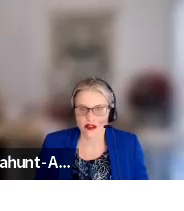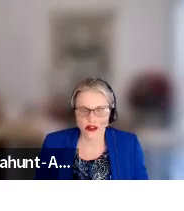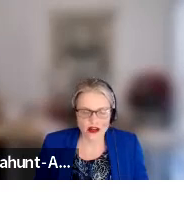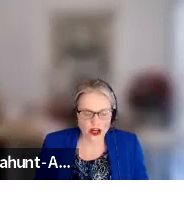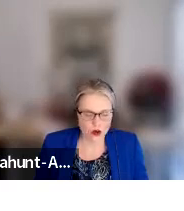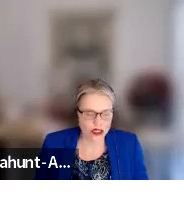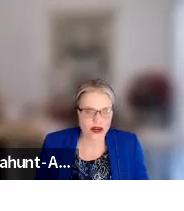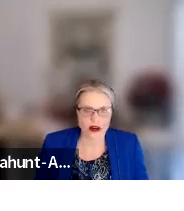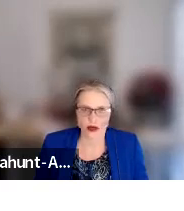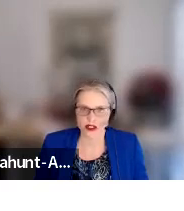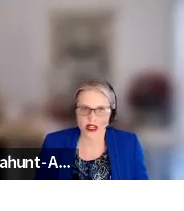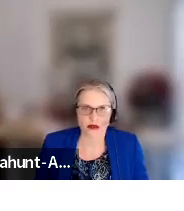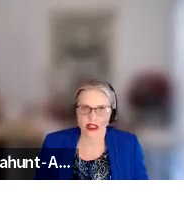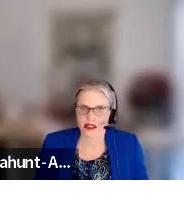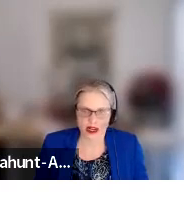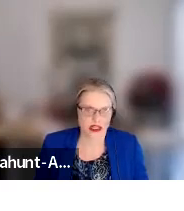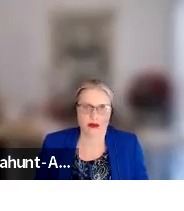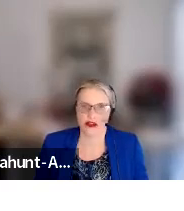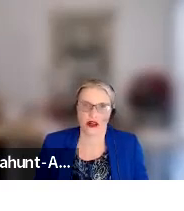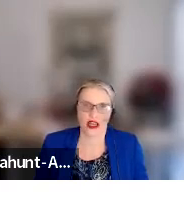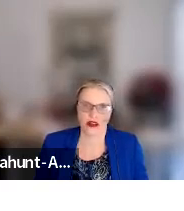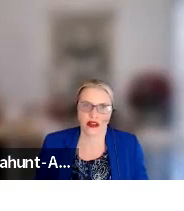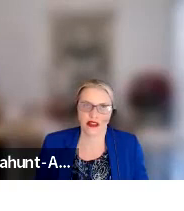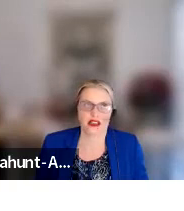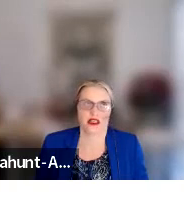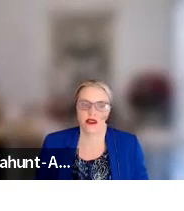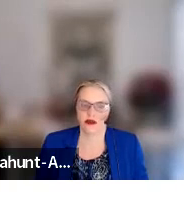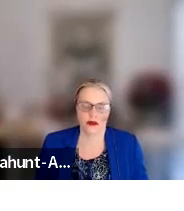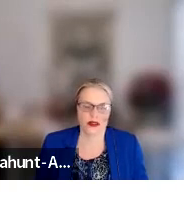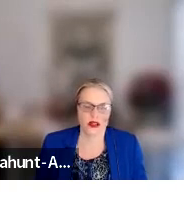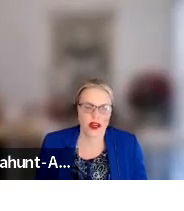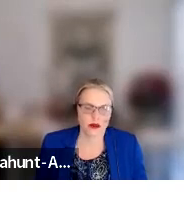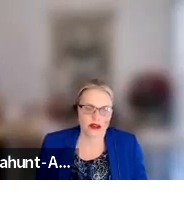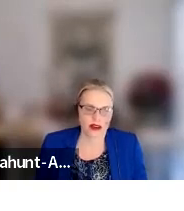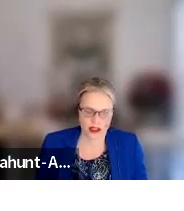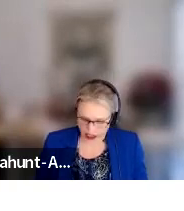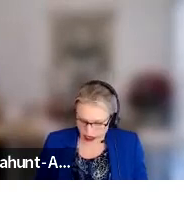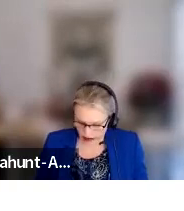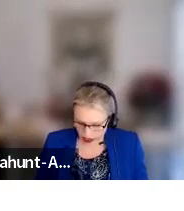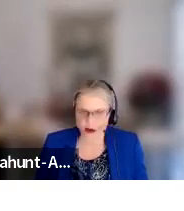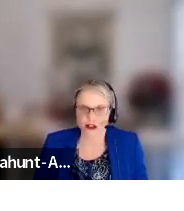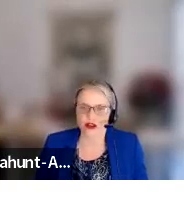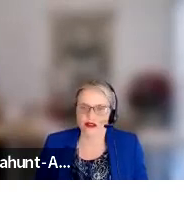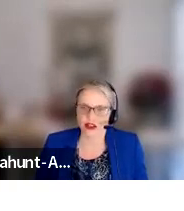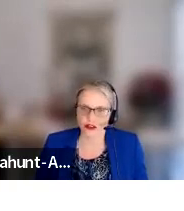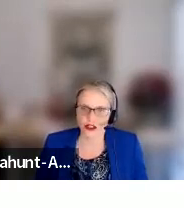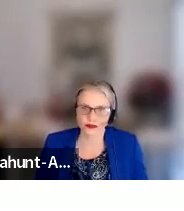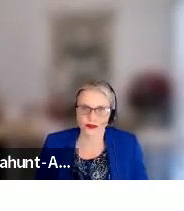no one is ever going to present with the exact same injury and the exact same symptoms that manifest consequential of that injury.